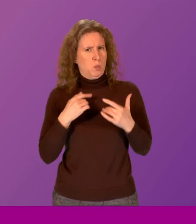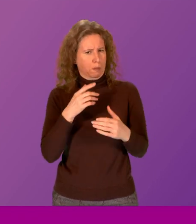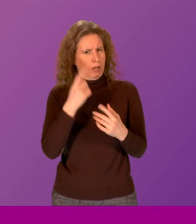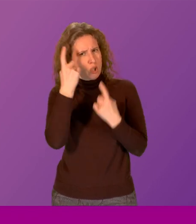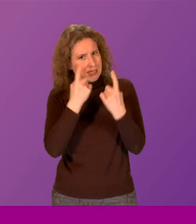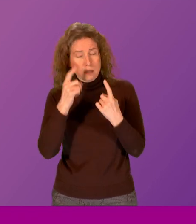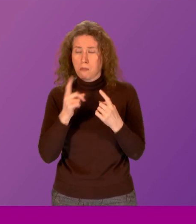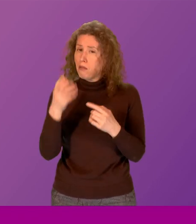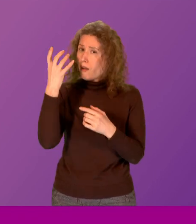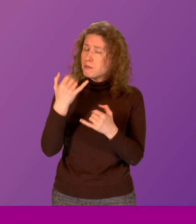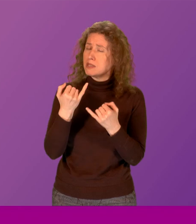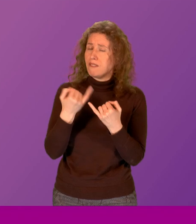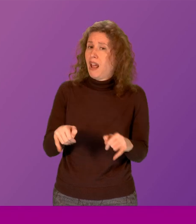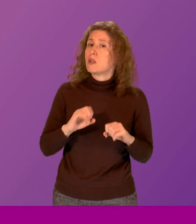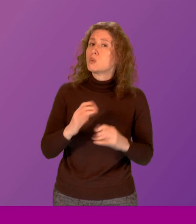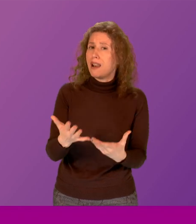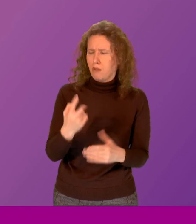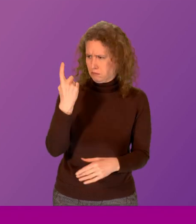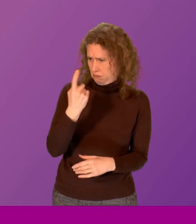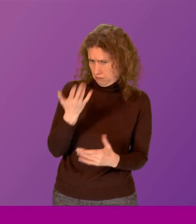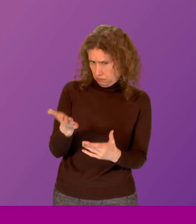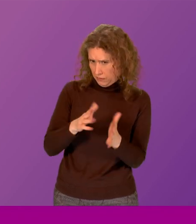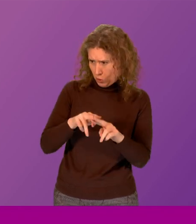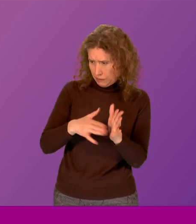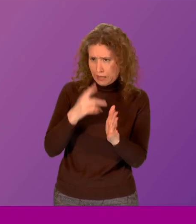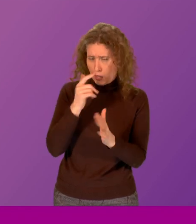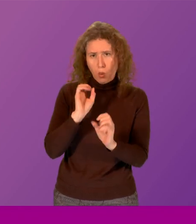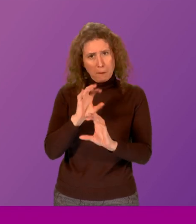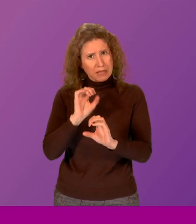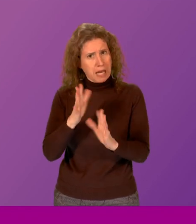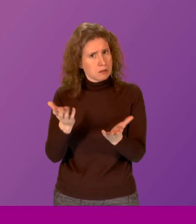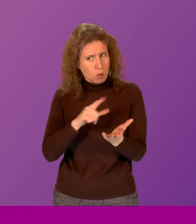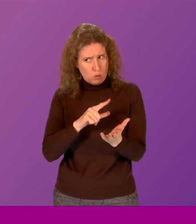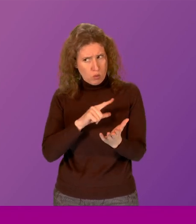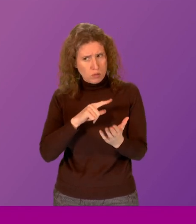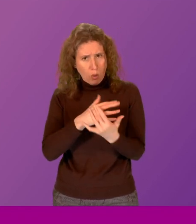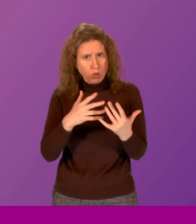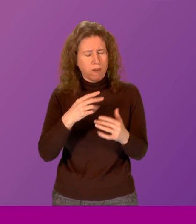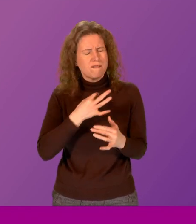so I ask the First Minister when he will update Parliament on that promise, which was made to some of the most vulnerable people in our country and their families.